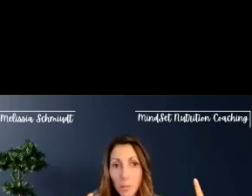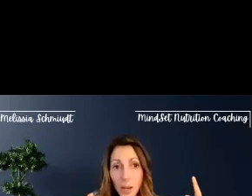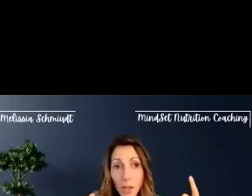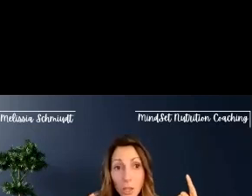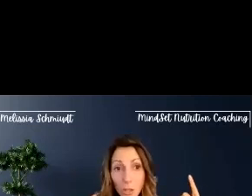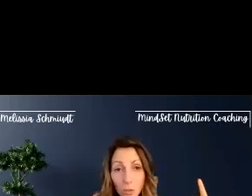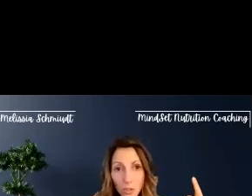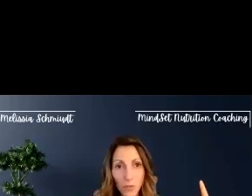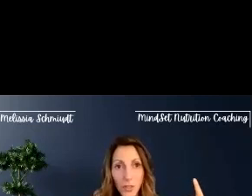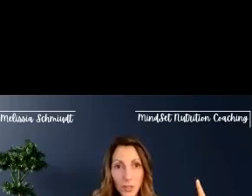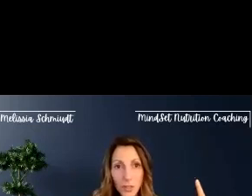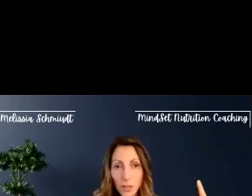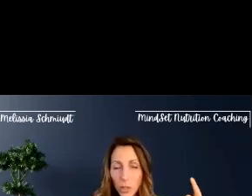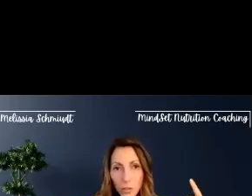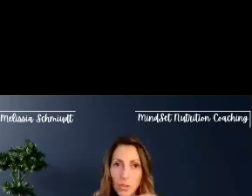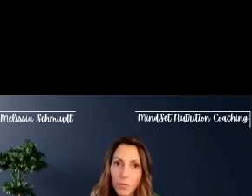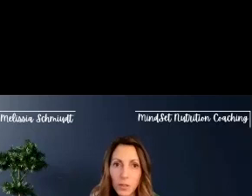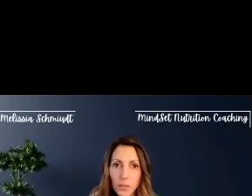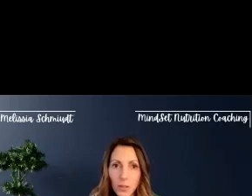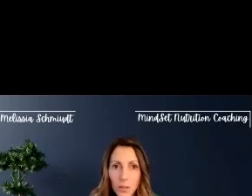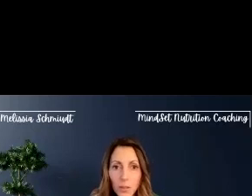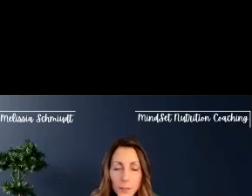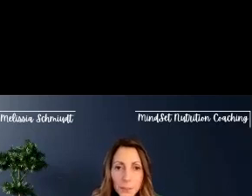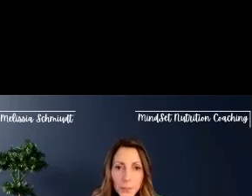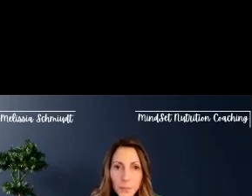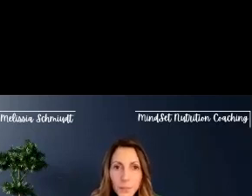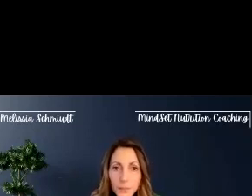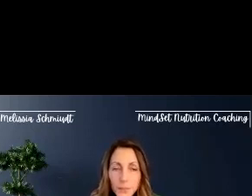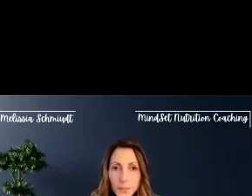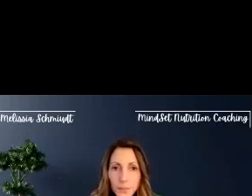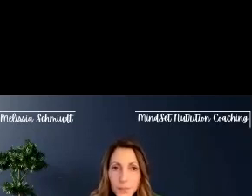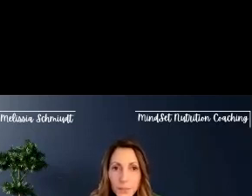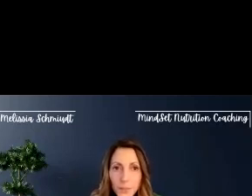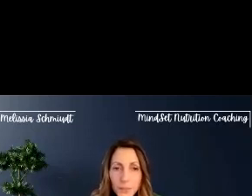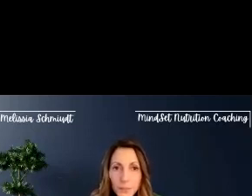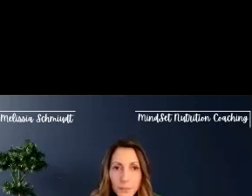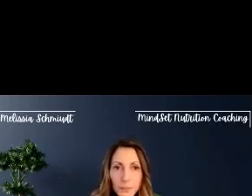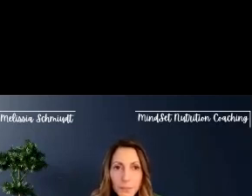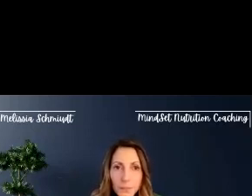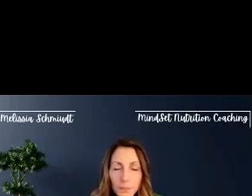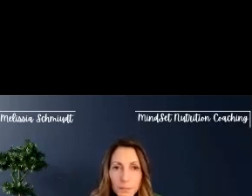and it made a huge difference, huge difference. I think we're